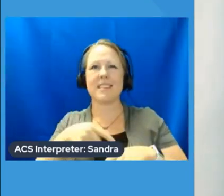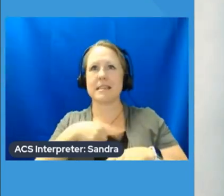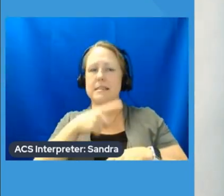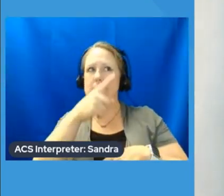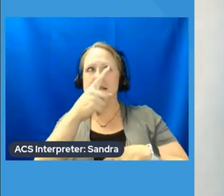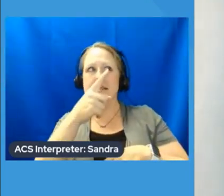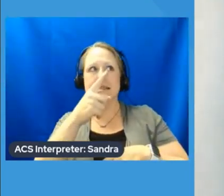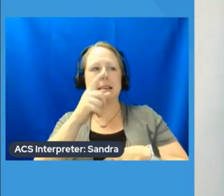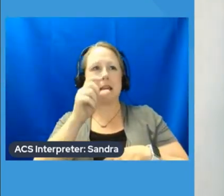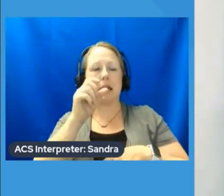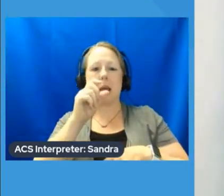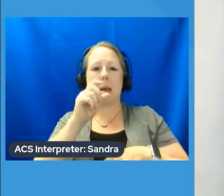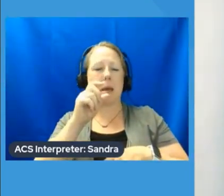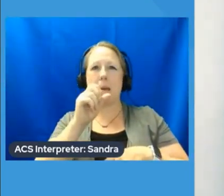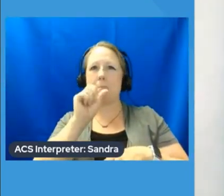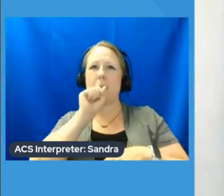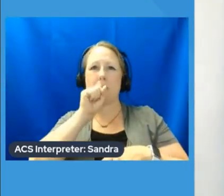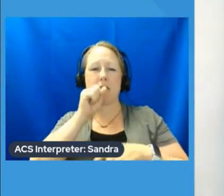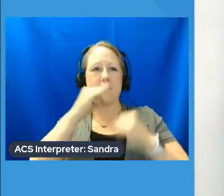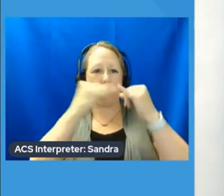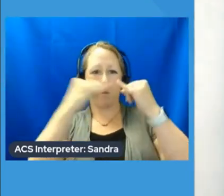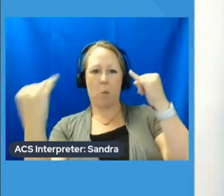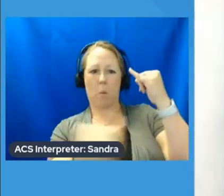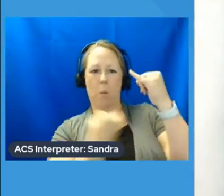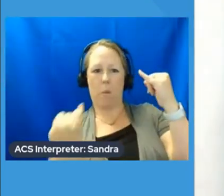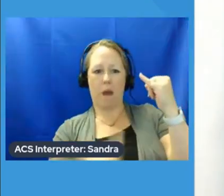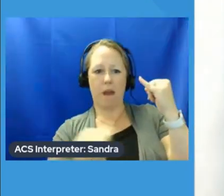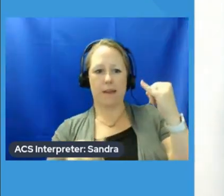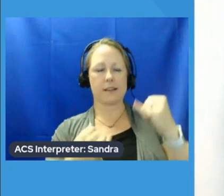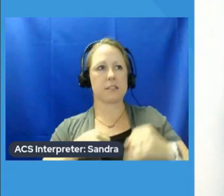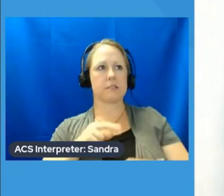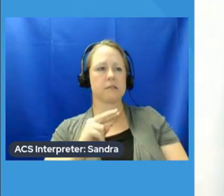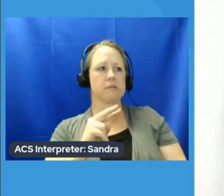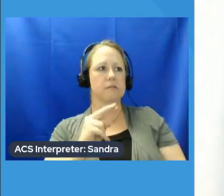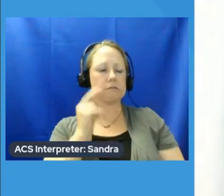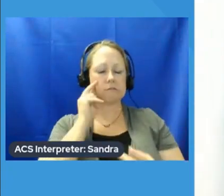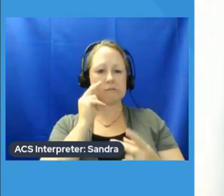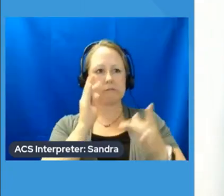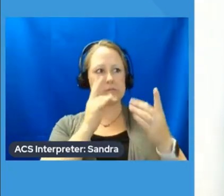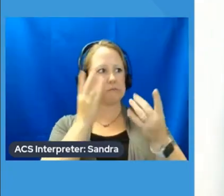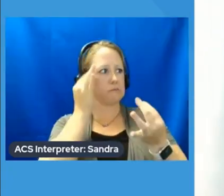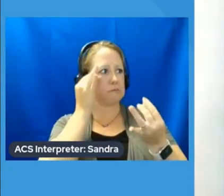wrapped around the stand. I was really nervous not about giving the remarks,